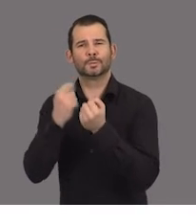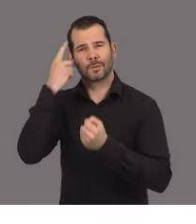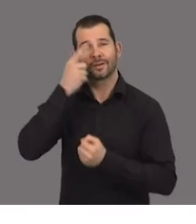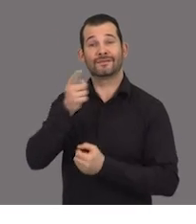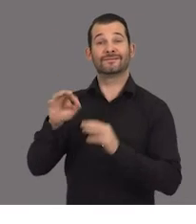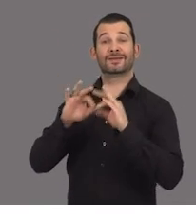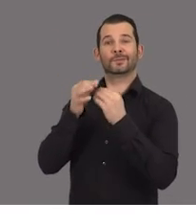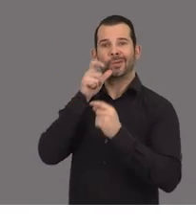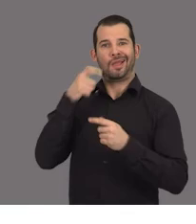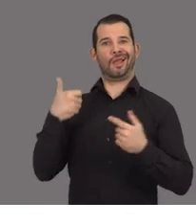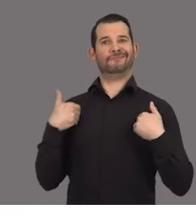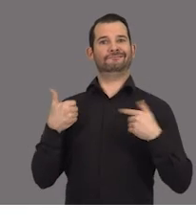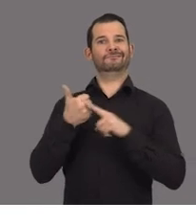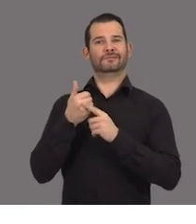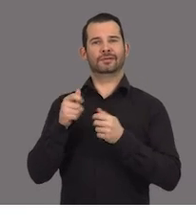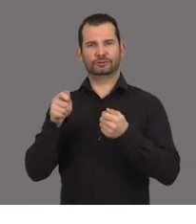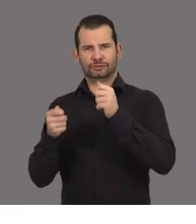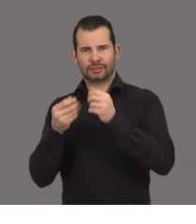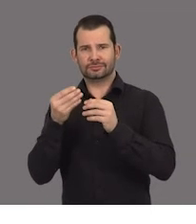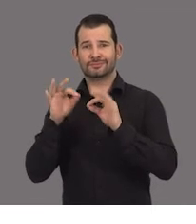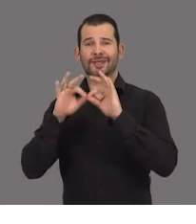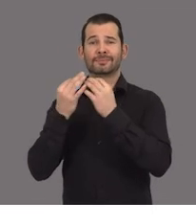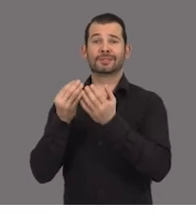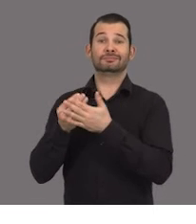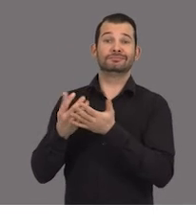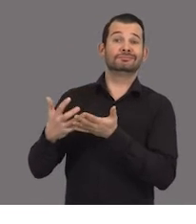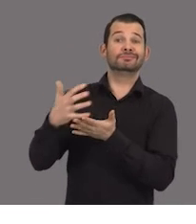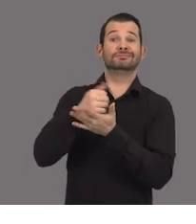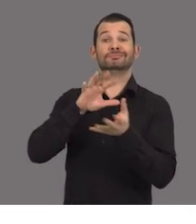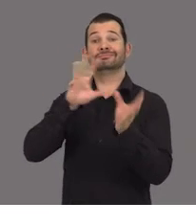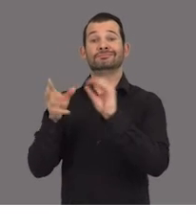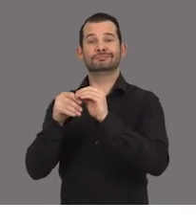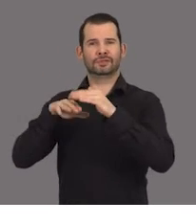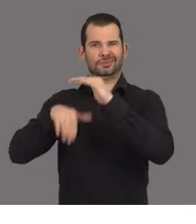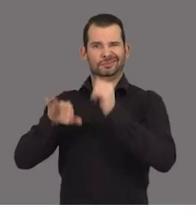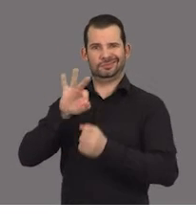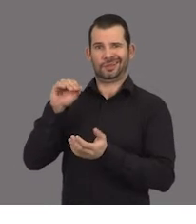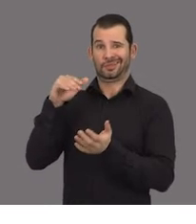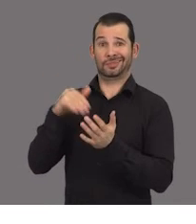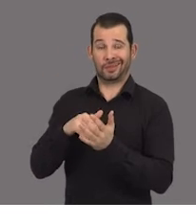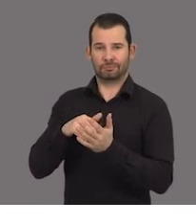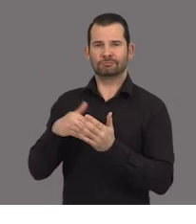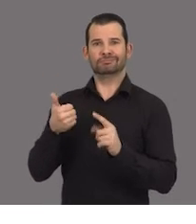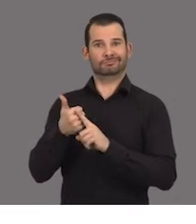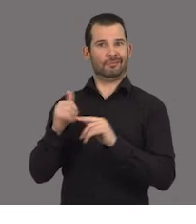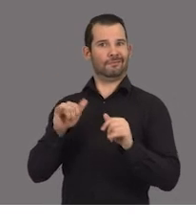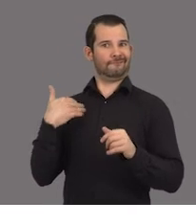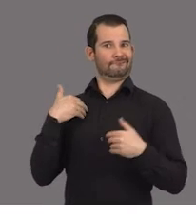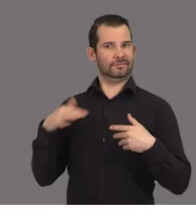an adjusted family net income of less than $90,000 and have out-of-pocket dental